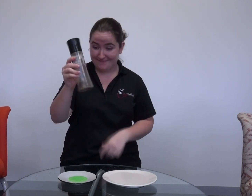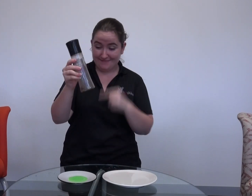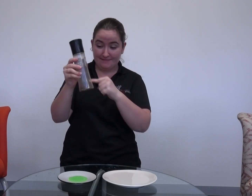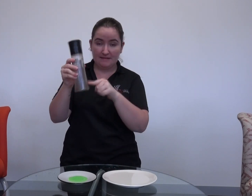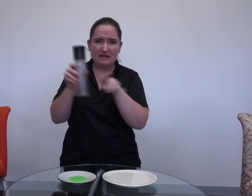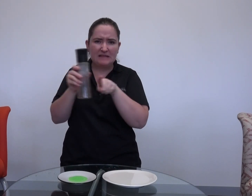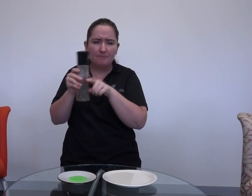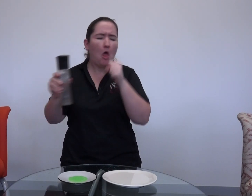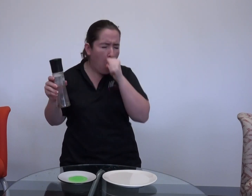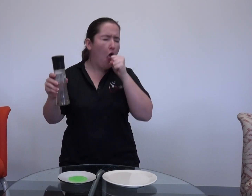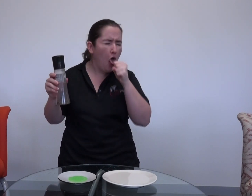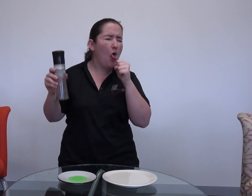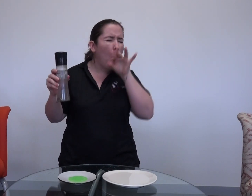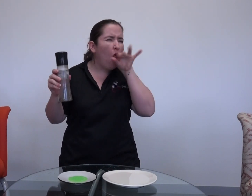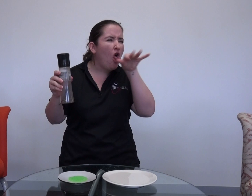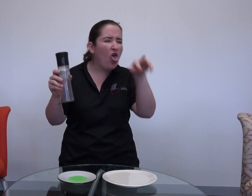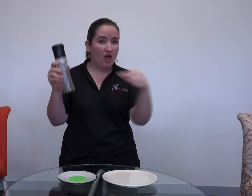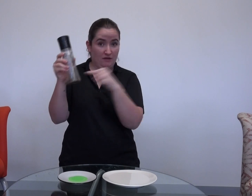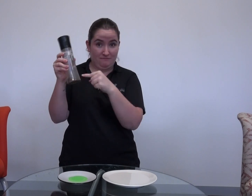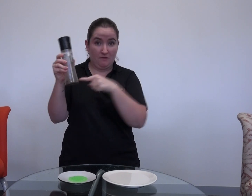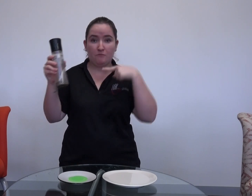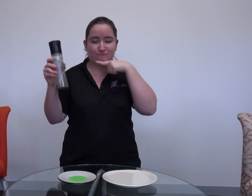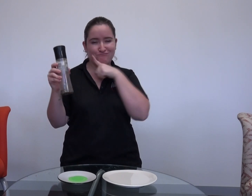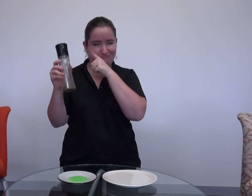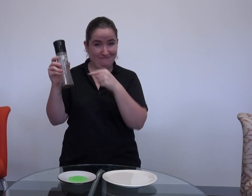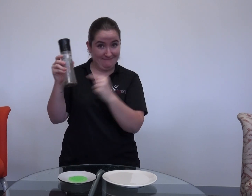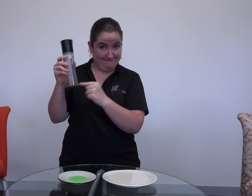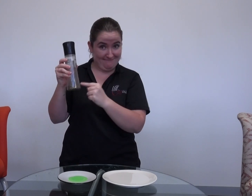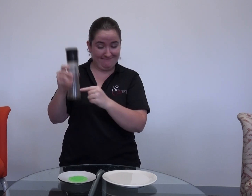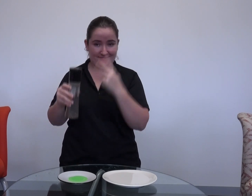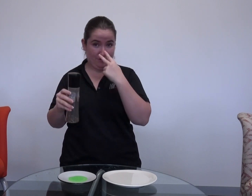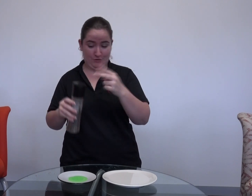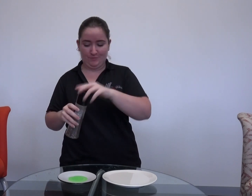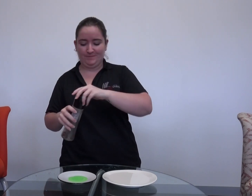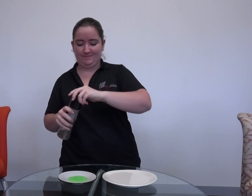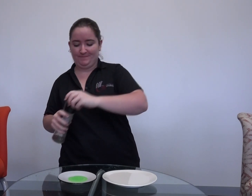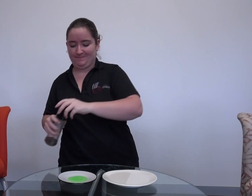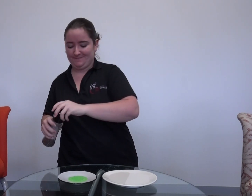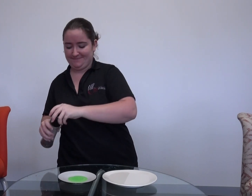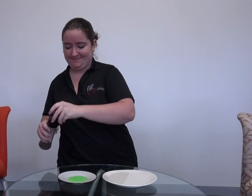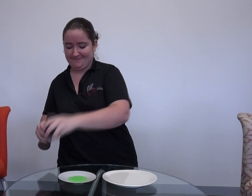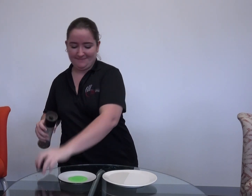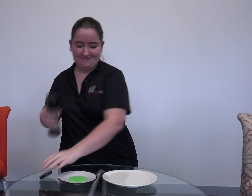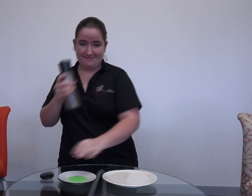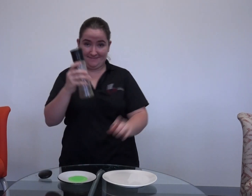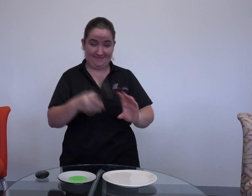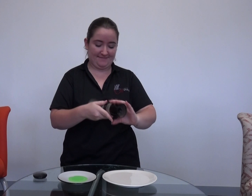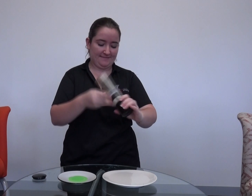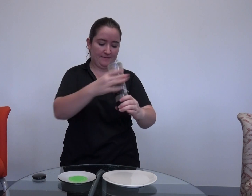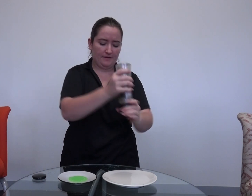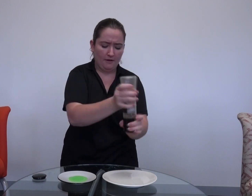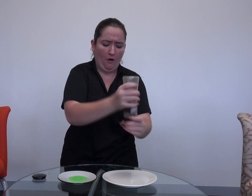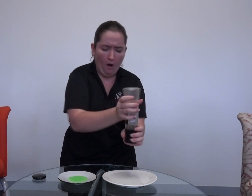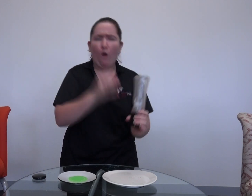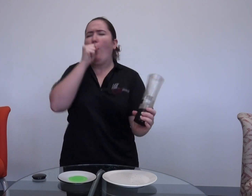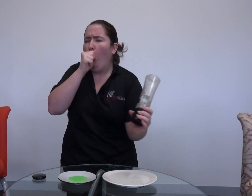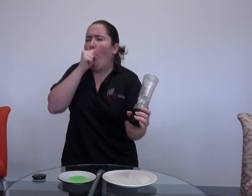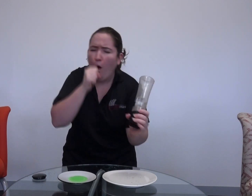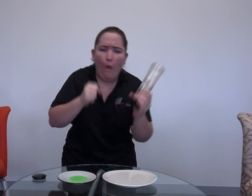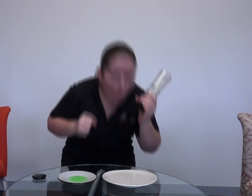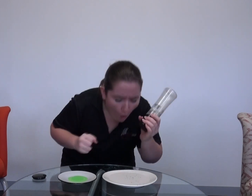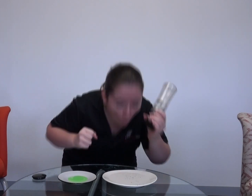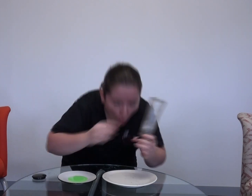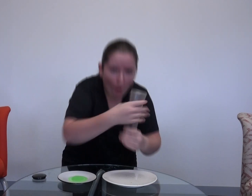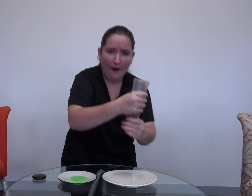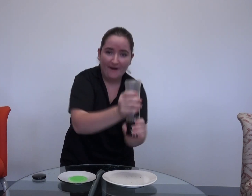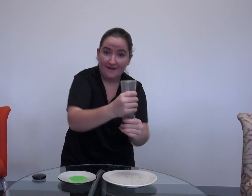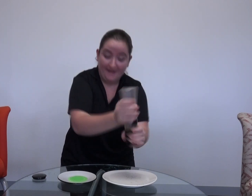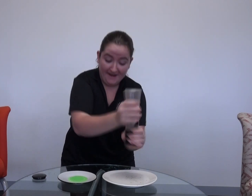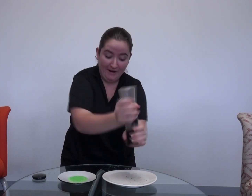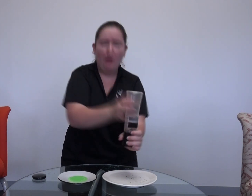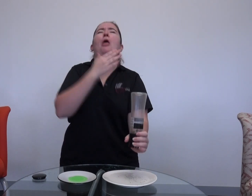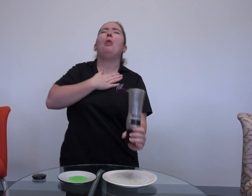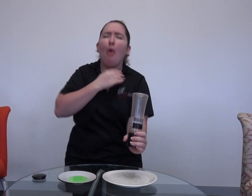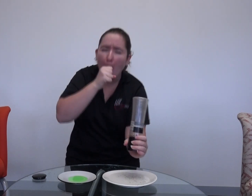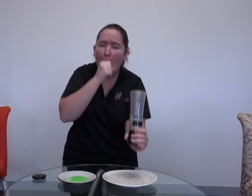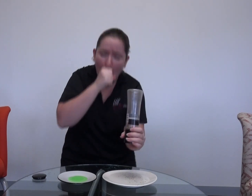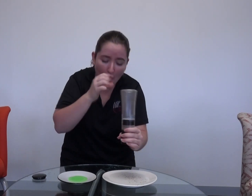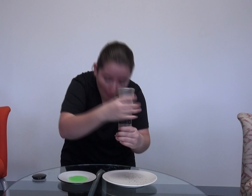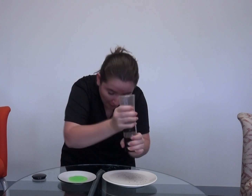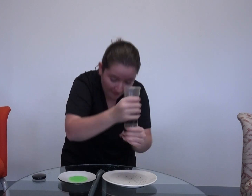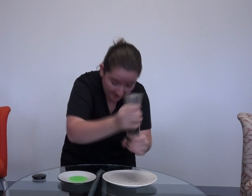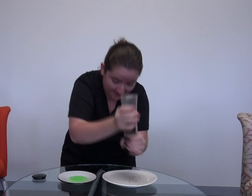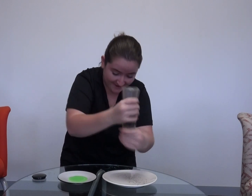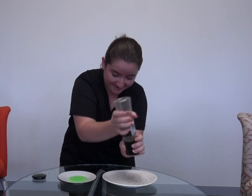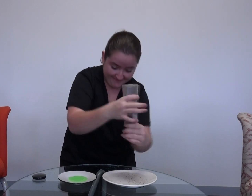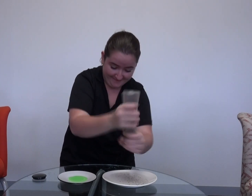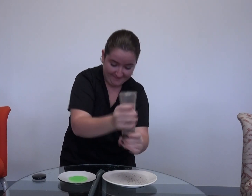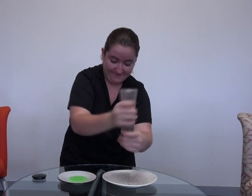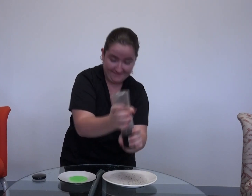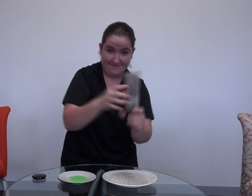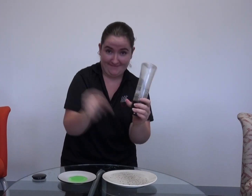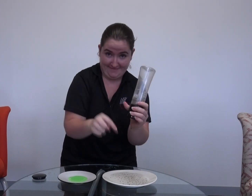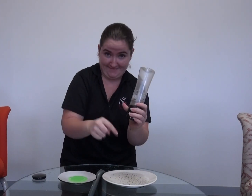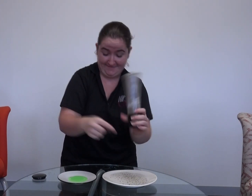Imagine that the pepper is the droplets from coughing/sneezing.